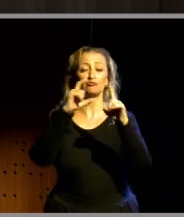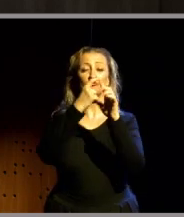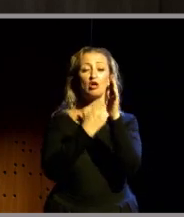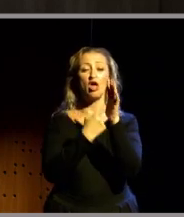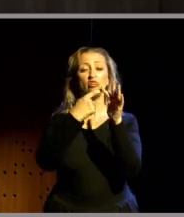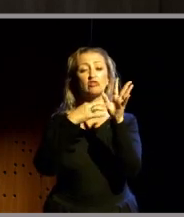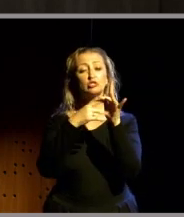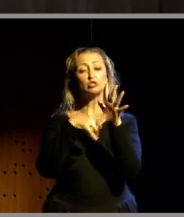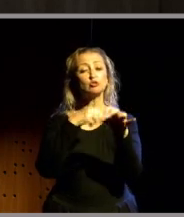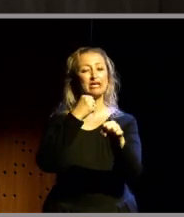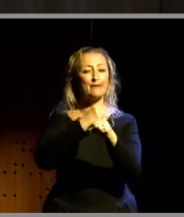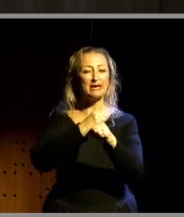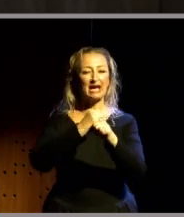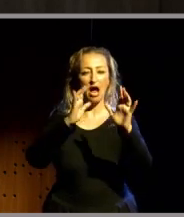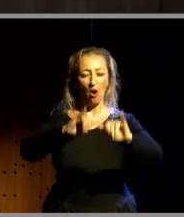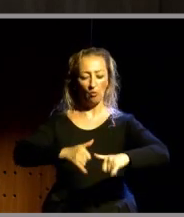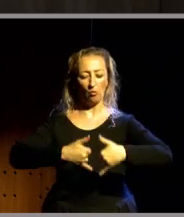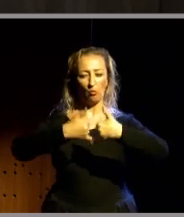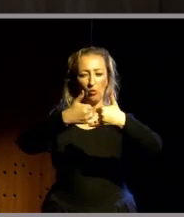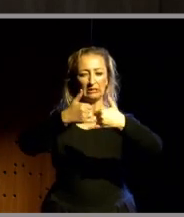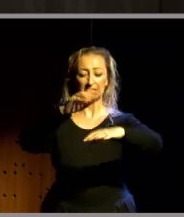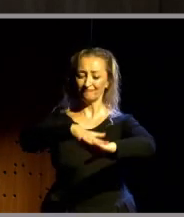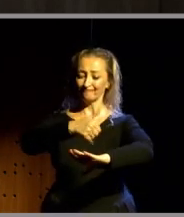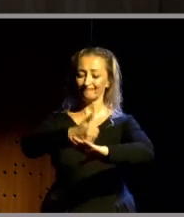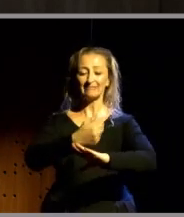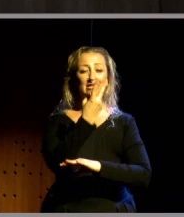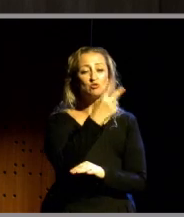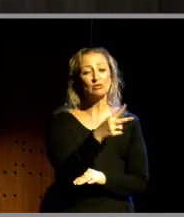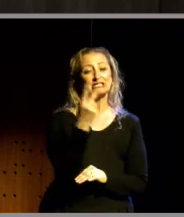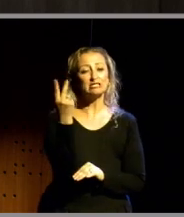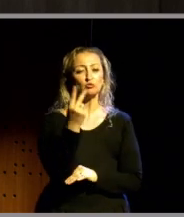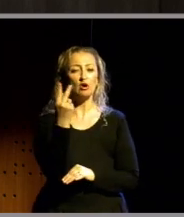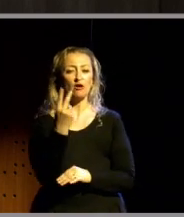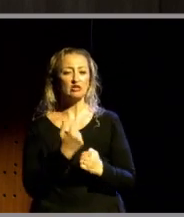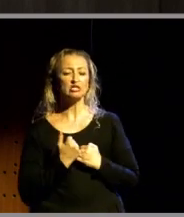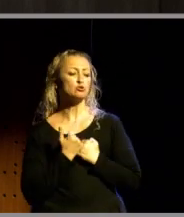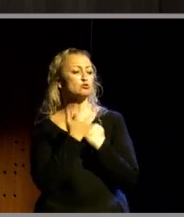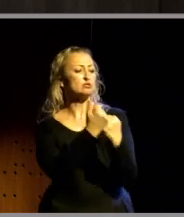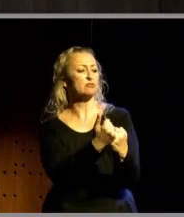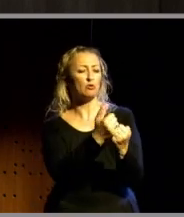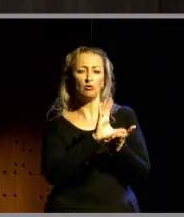The Dreaming Awards were established in 2012 to support and inspire inspirational young